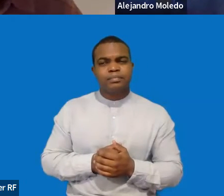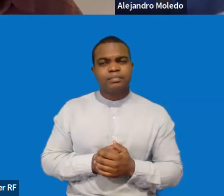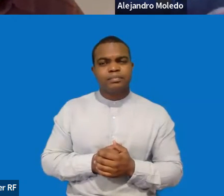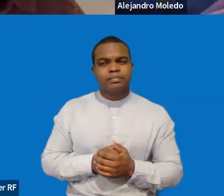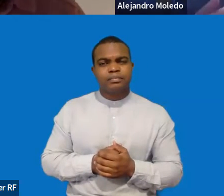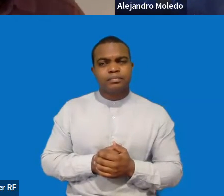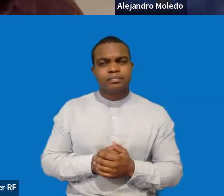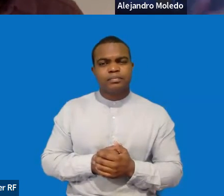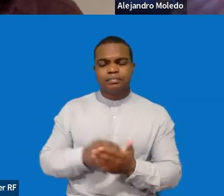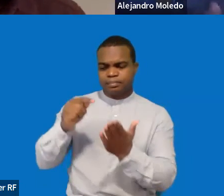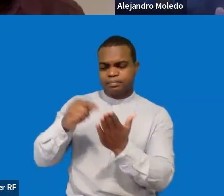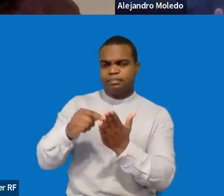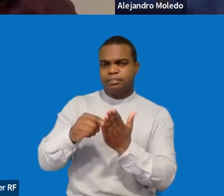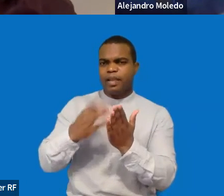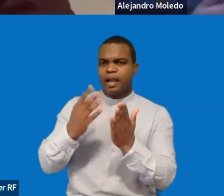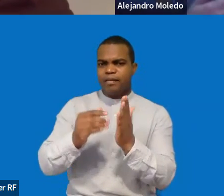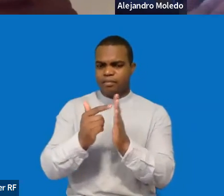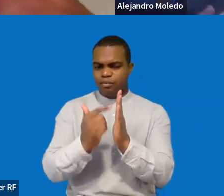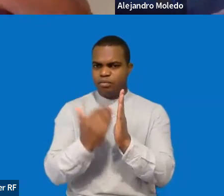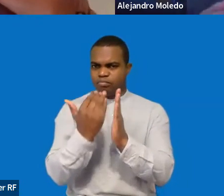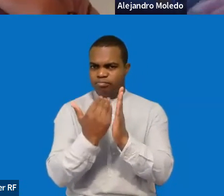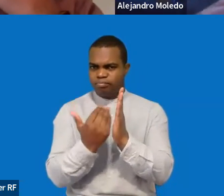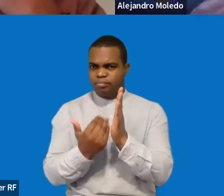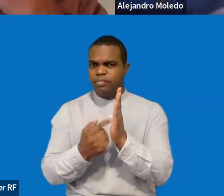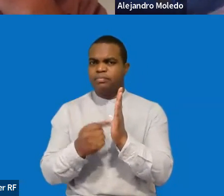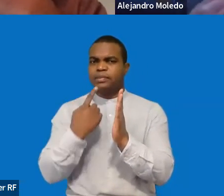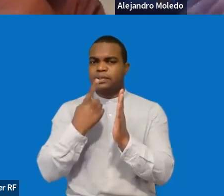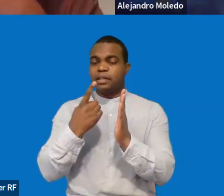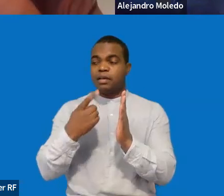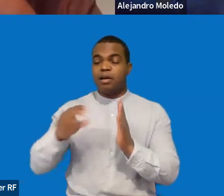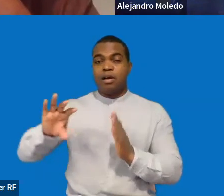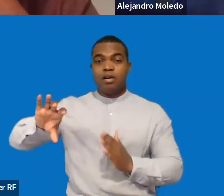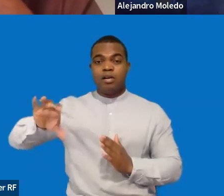So, in our original proposal, we said this should be upon request.